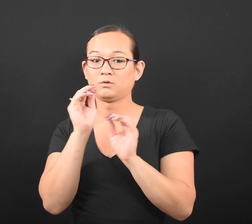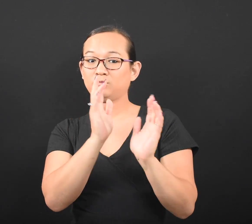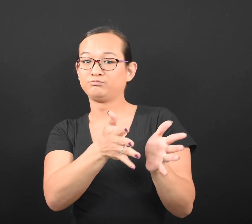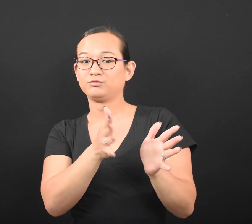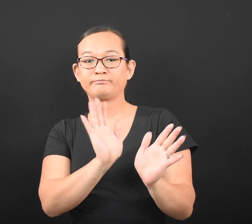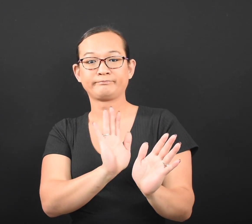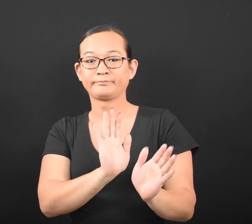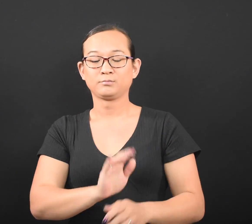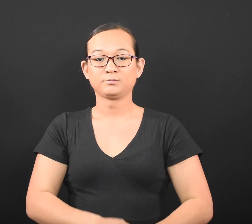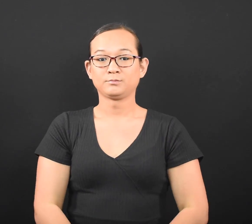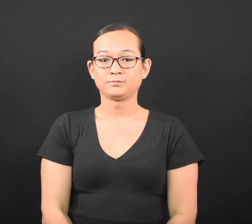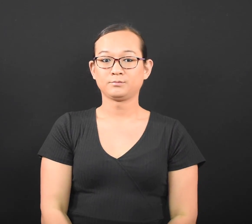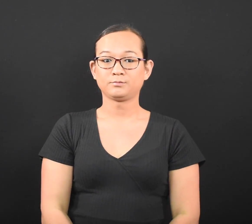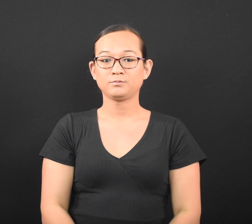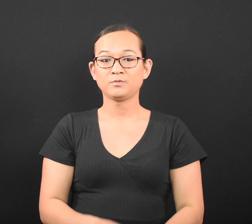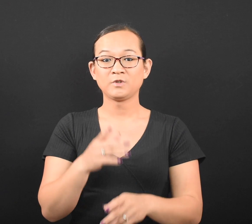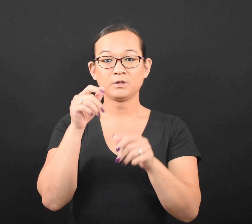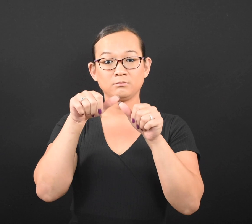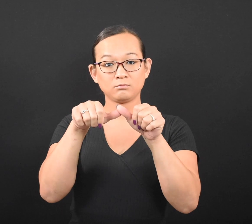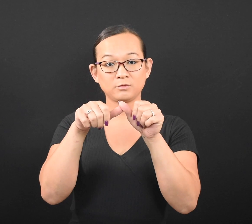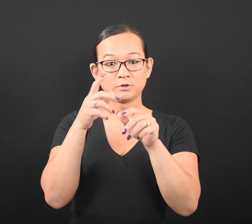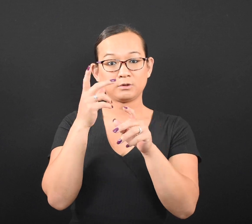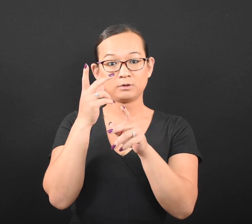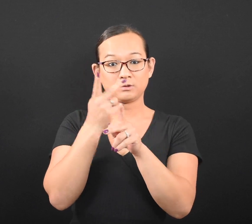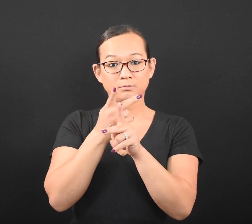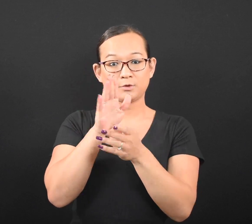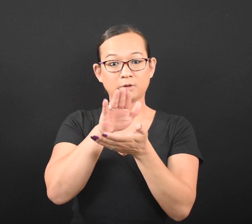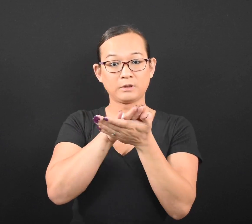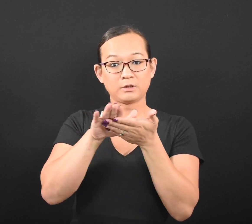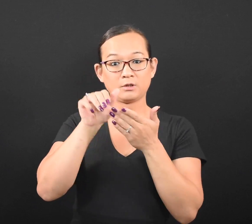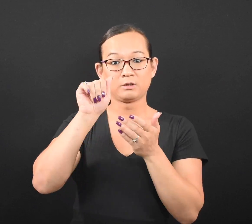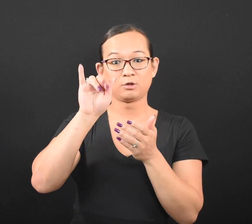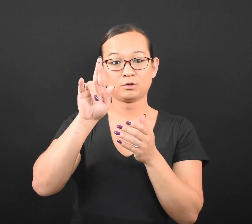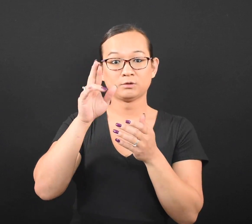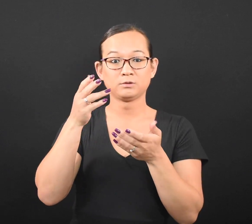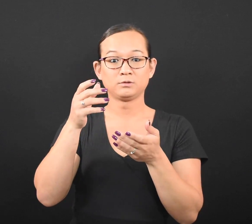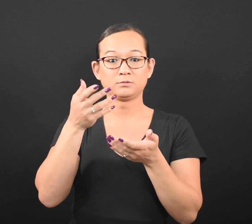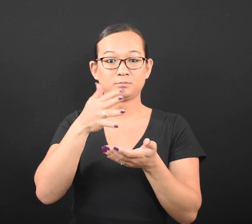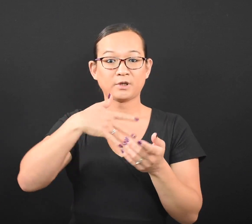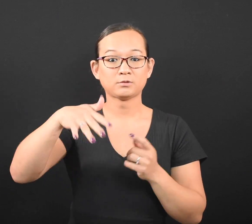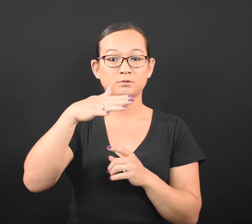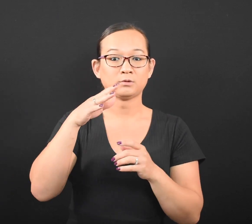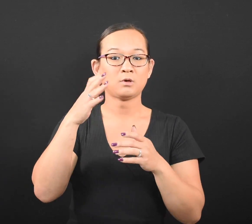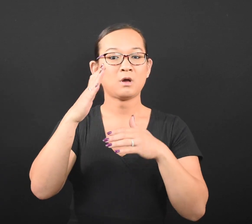but they should never be left unattended. ● Keep your cleaner air space a comfortable